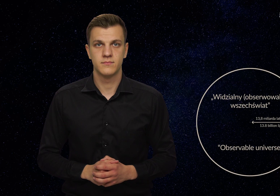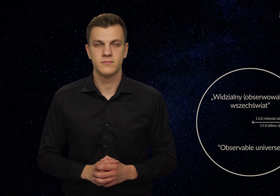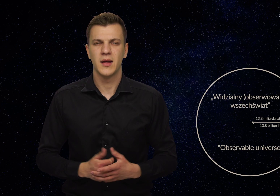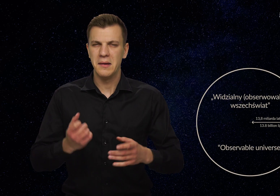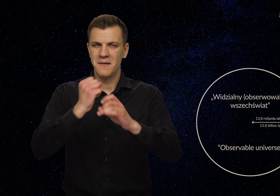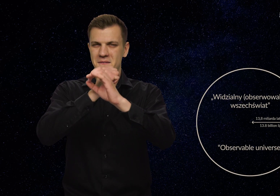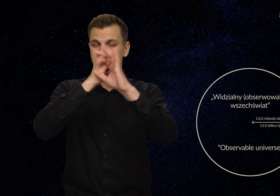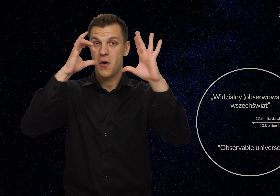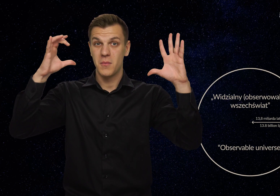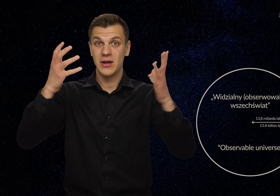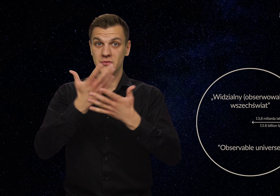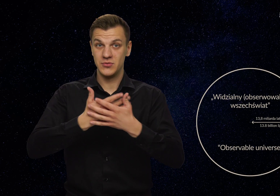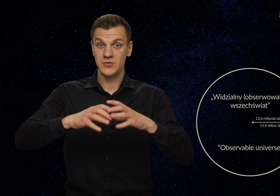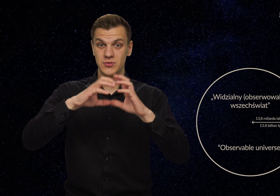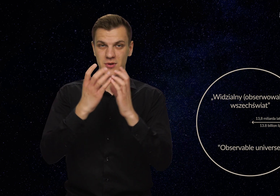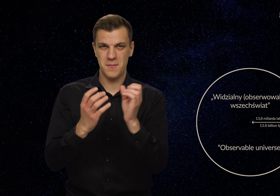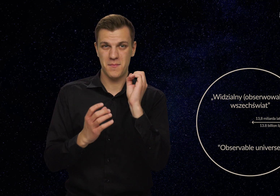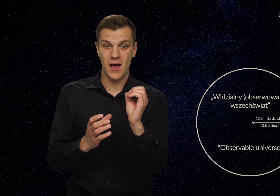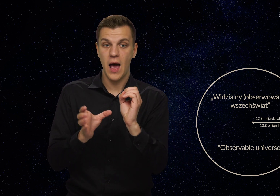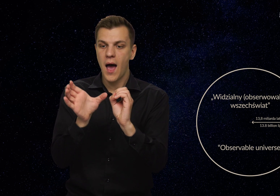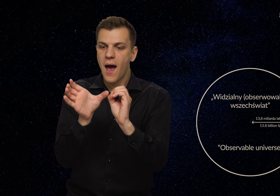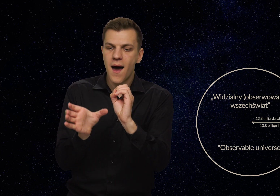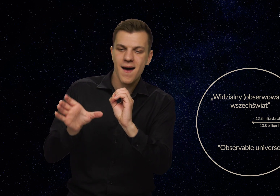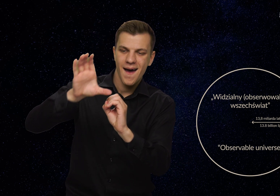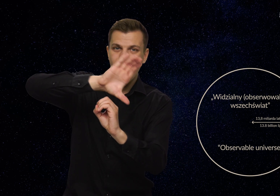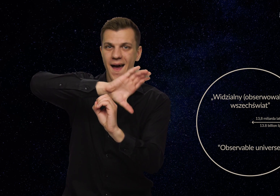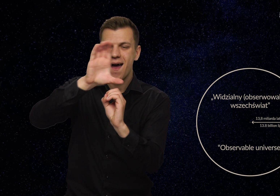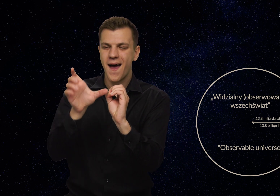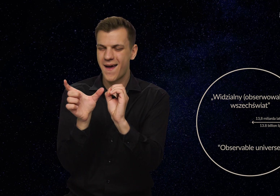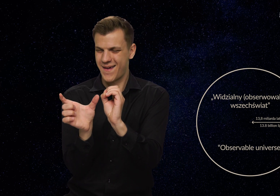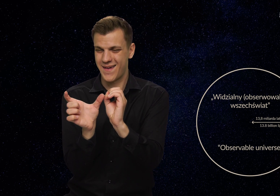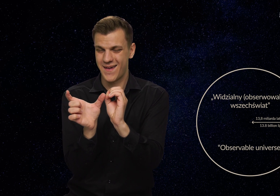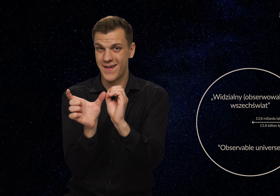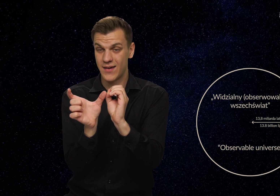The observable universe can therefore imagine it as a circle,